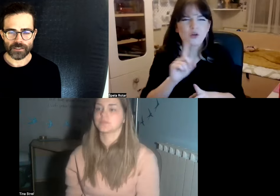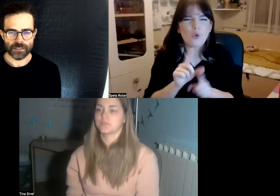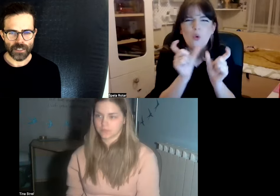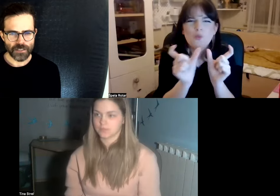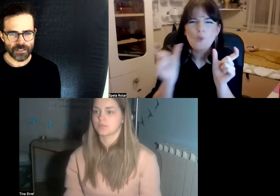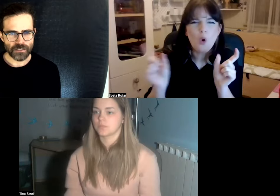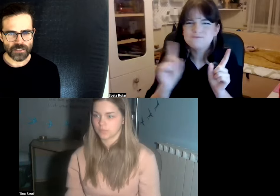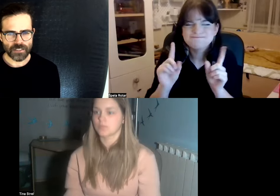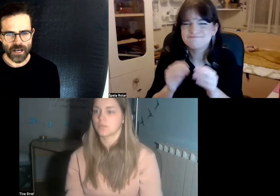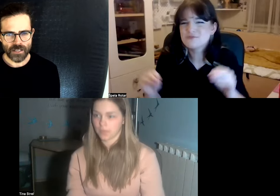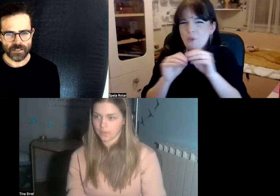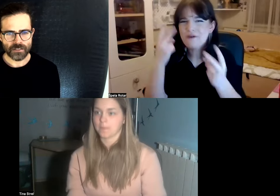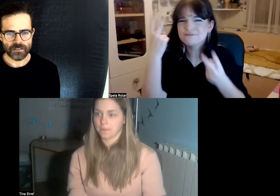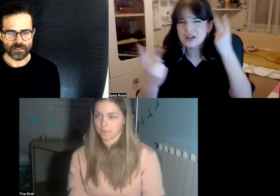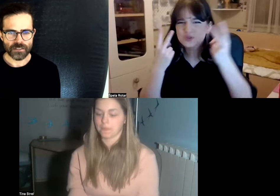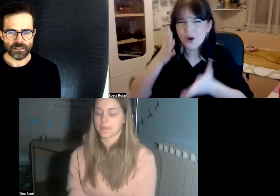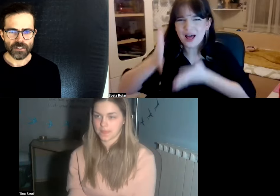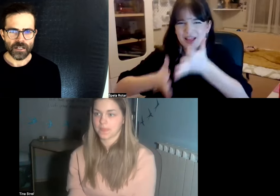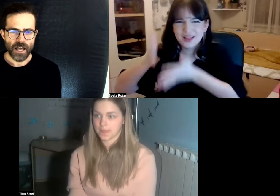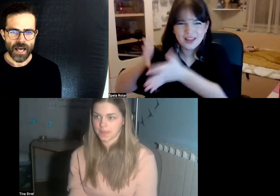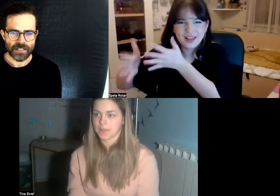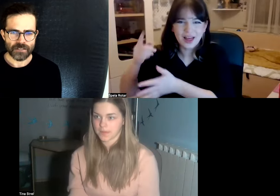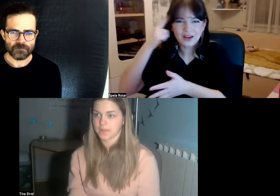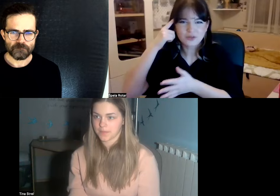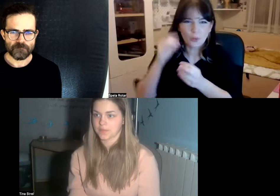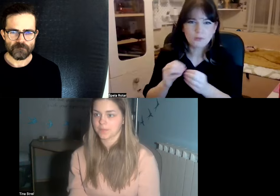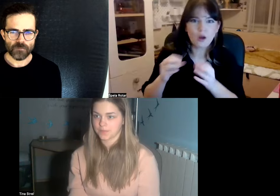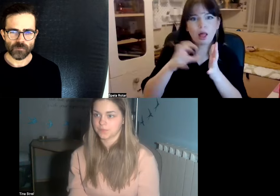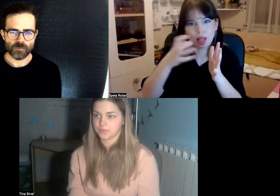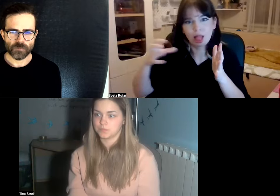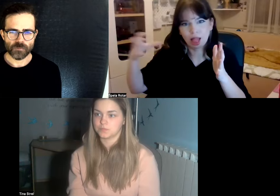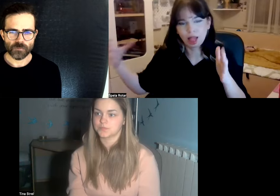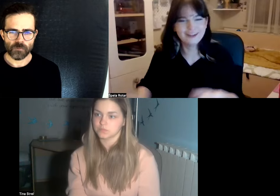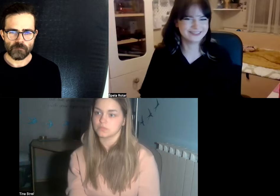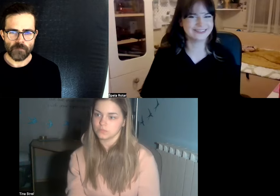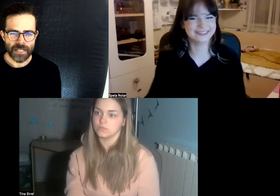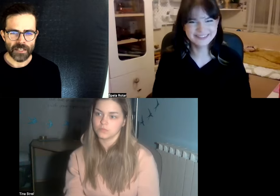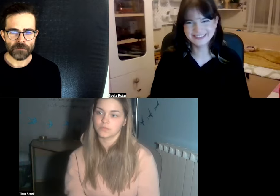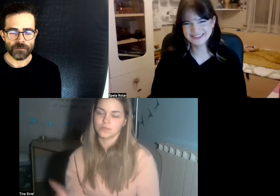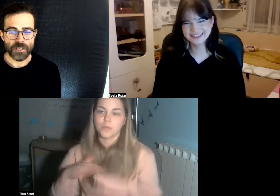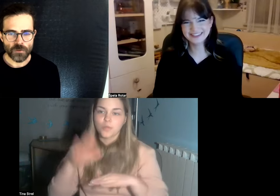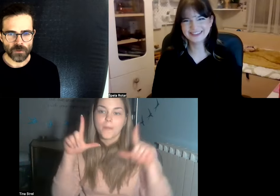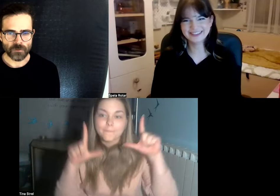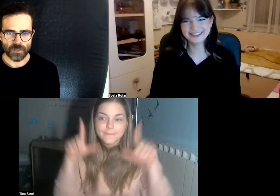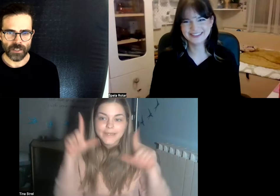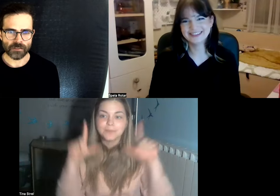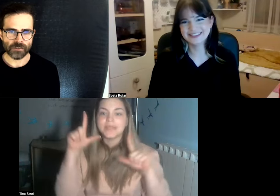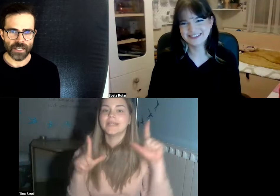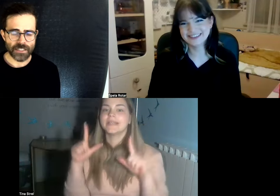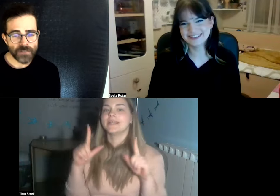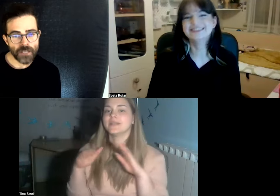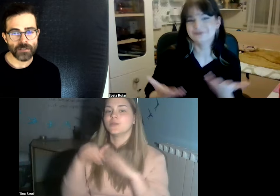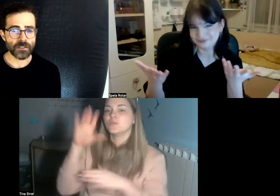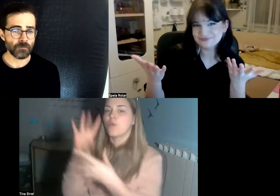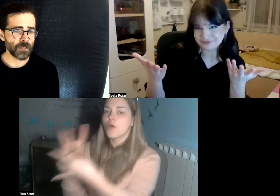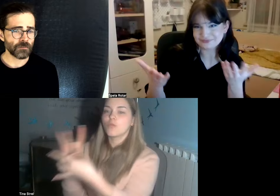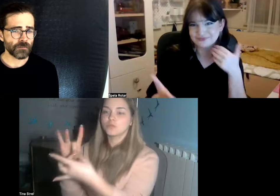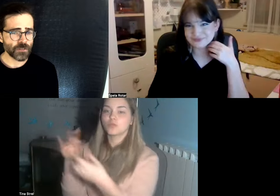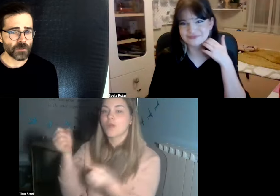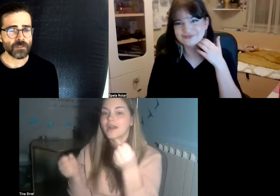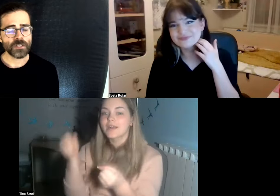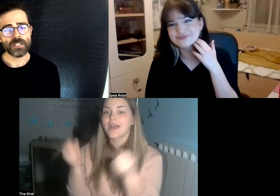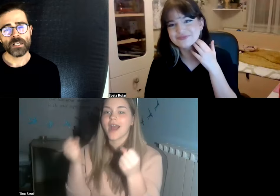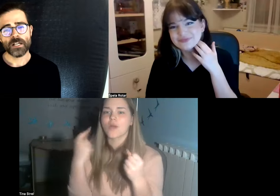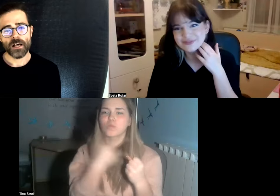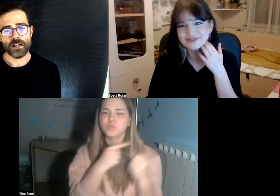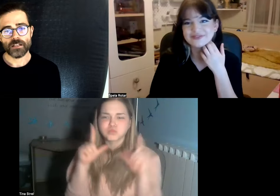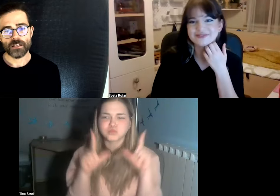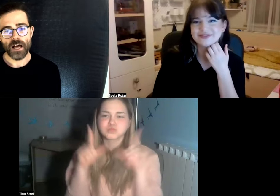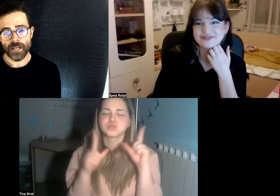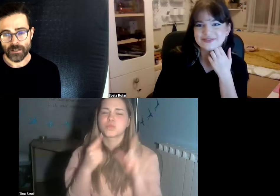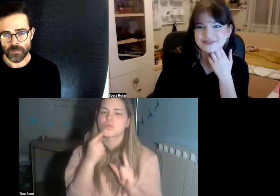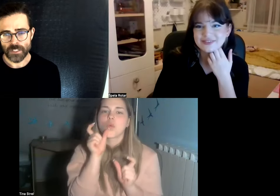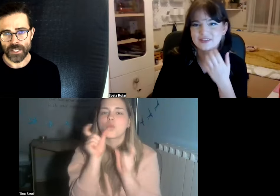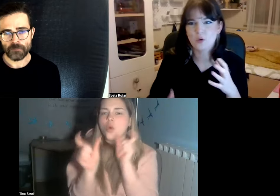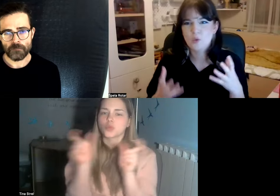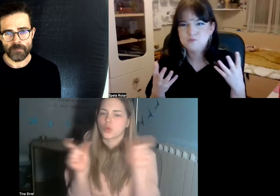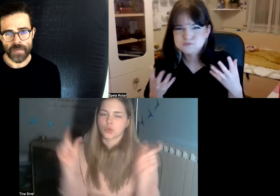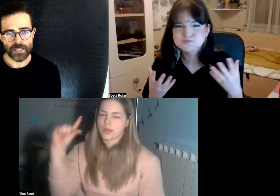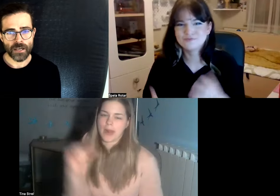International sign has many visual and classificators and many visual items that make